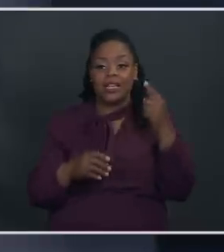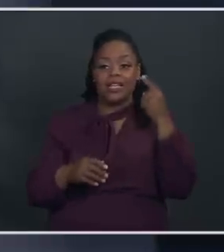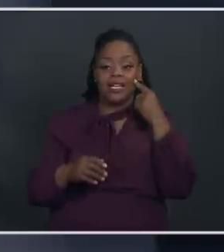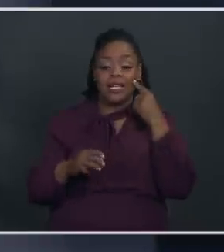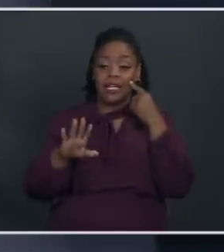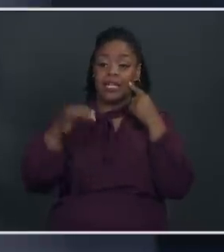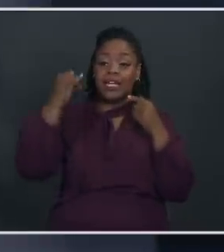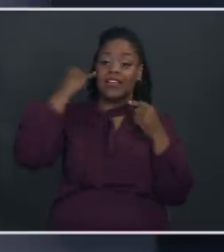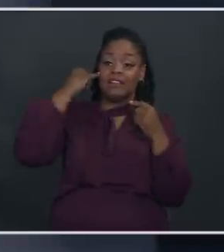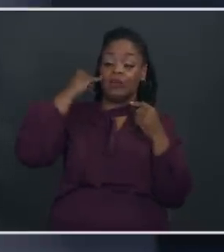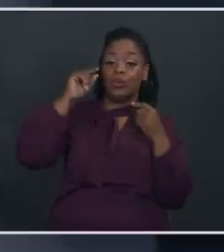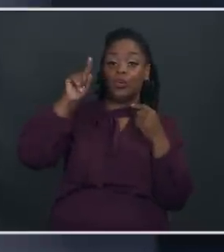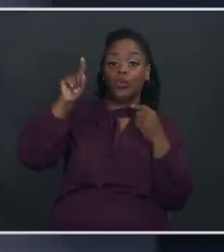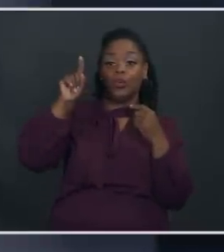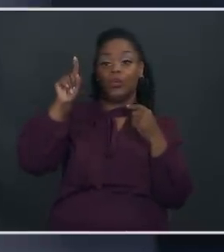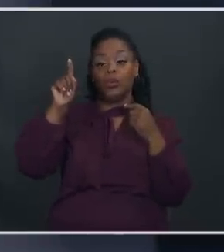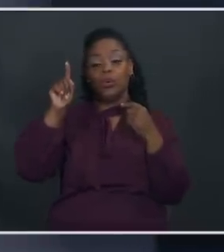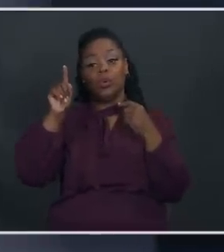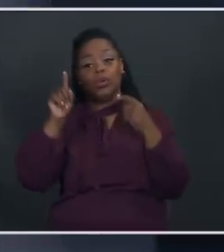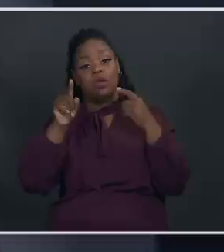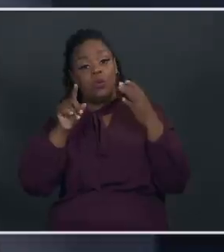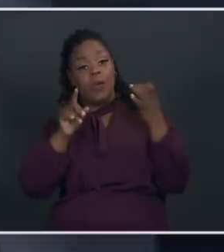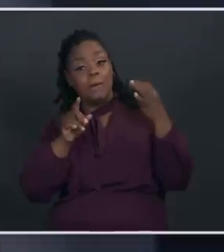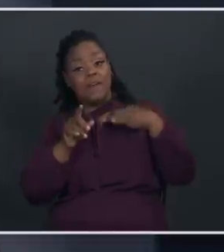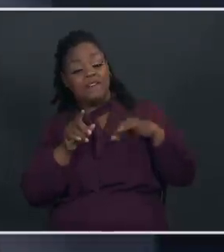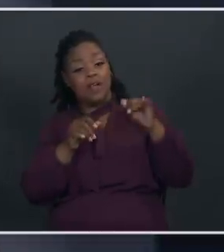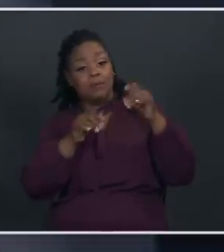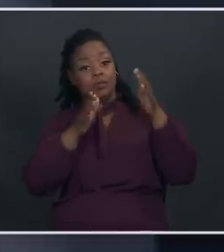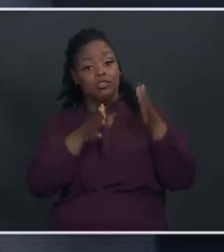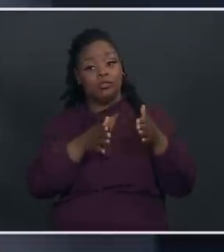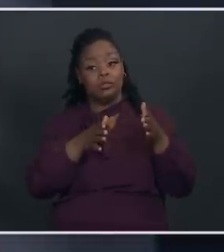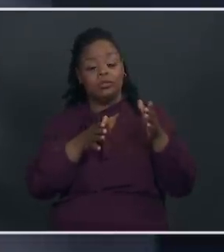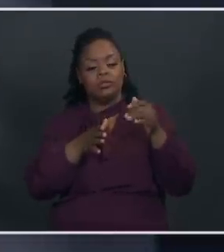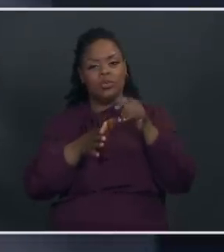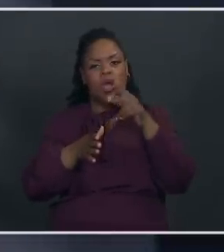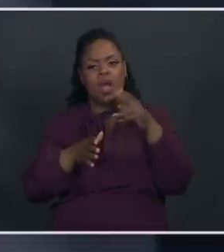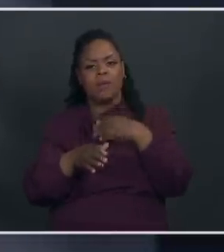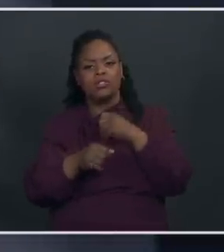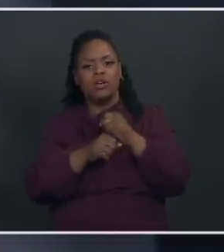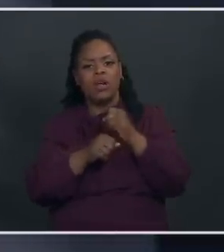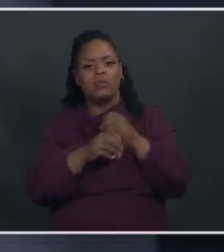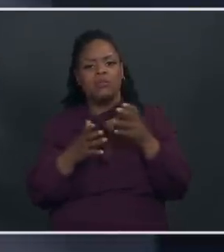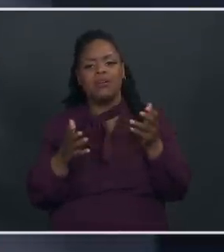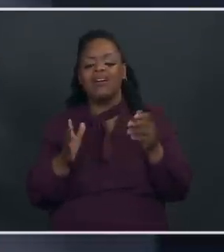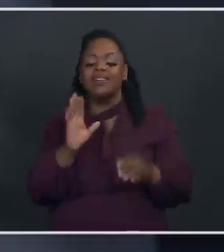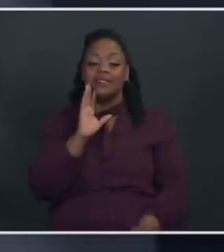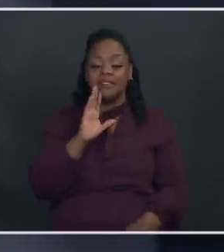No, it's not. What's happening to them is happening because of other market forces already taking place.